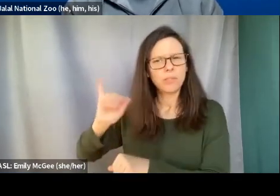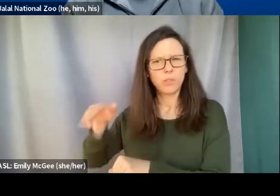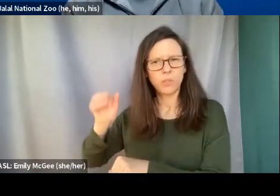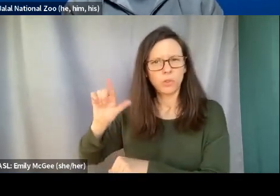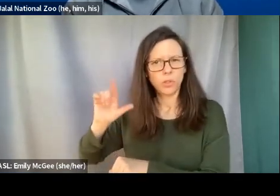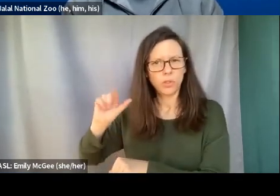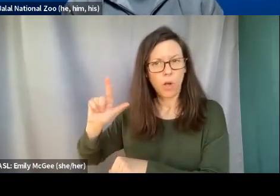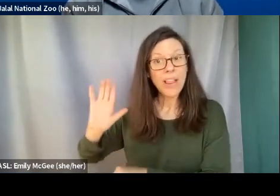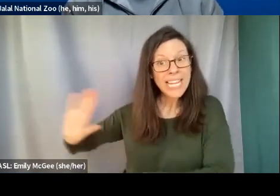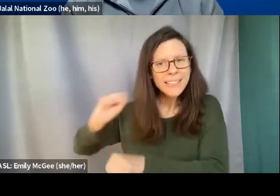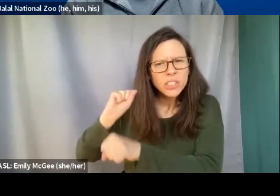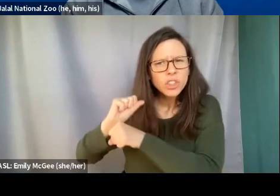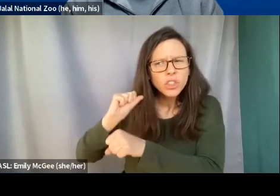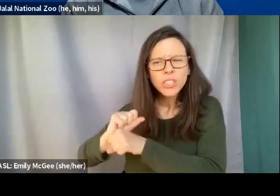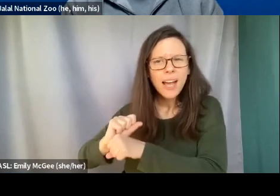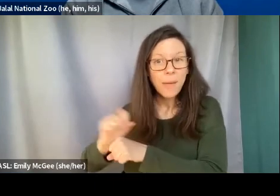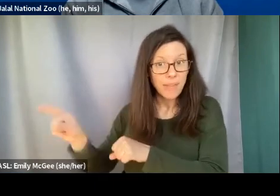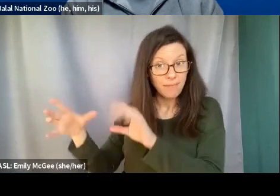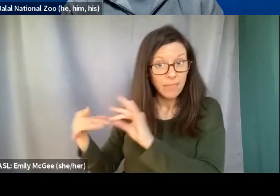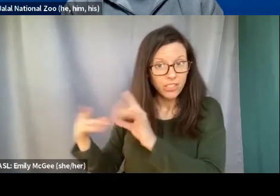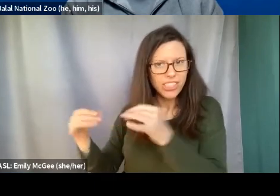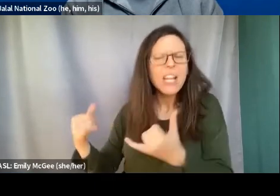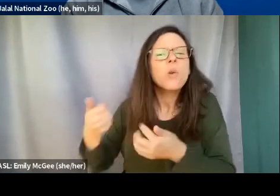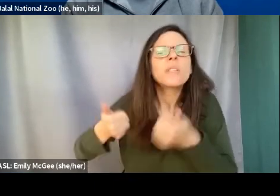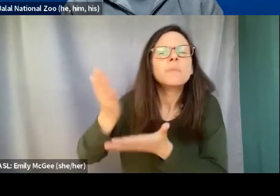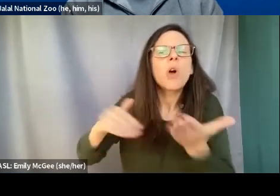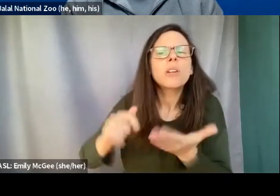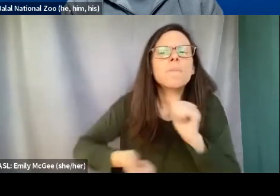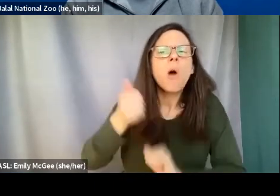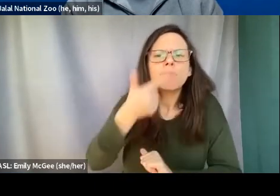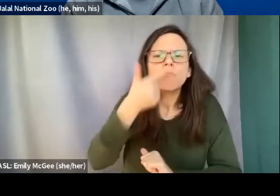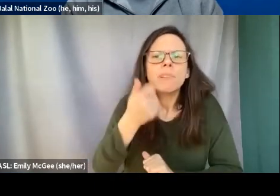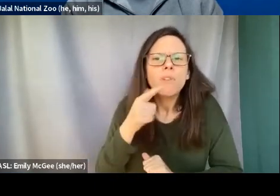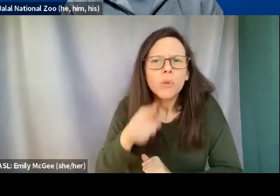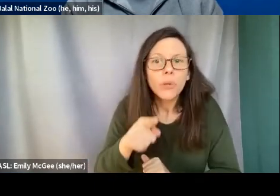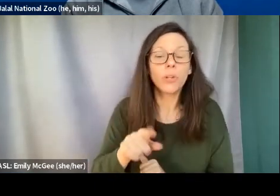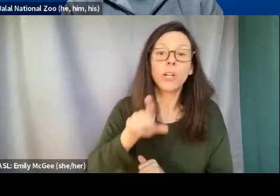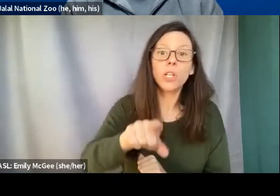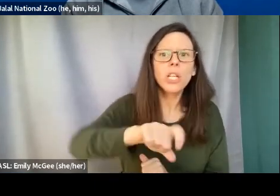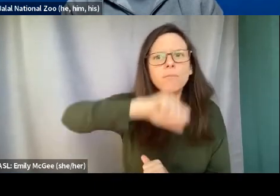you most interested in? Put it in the chat. Maybe it's all the chemistry or the computer engineering